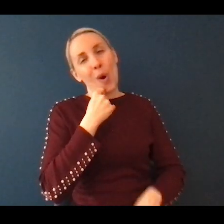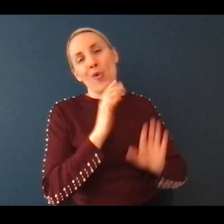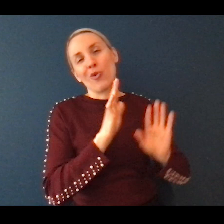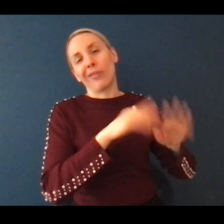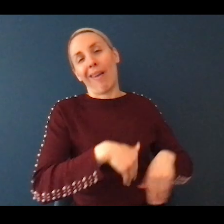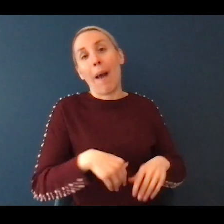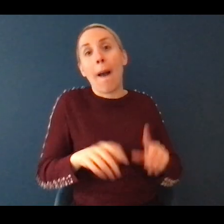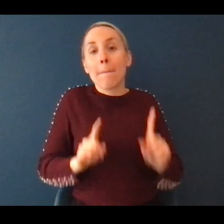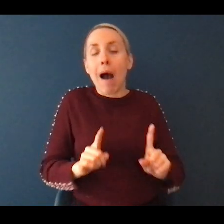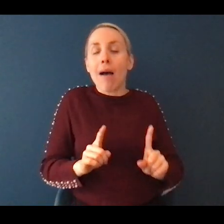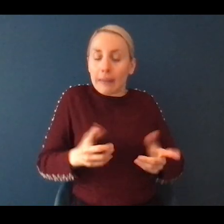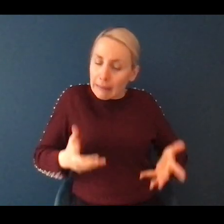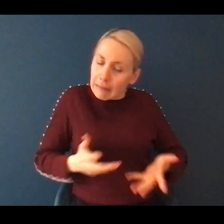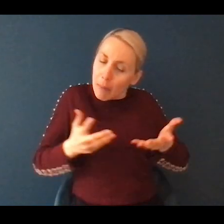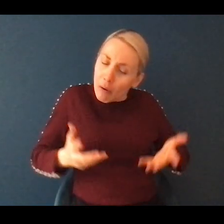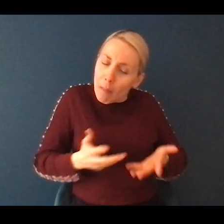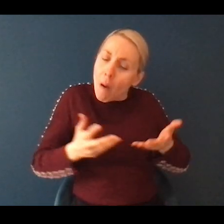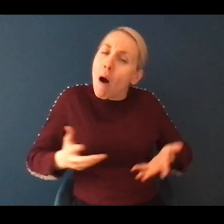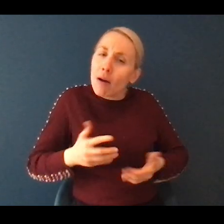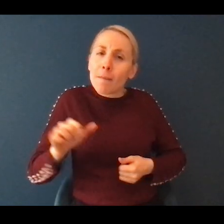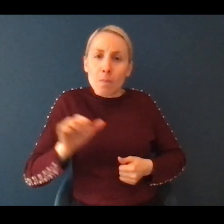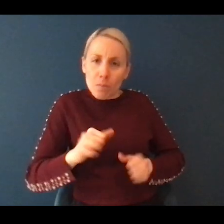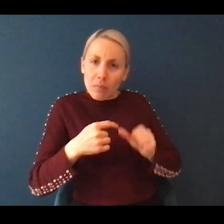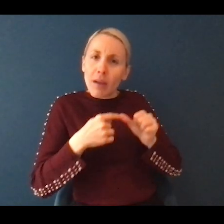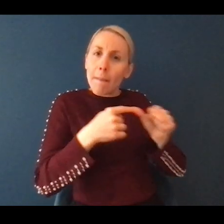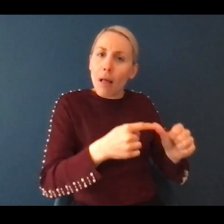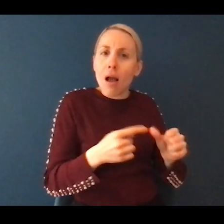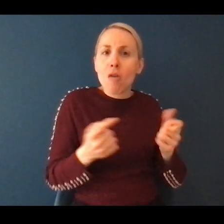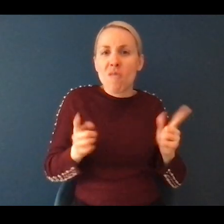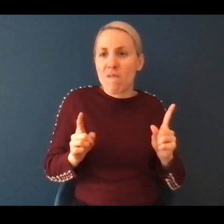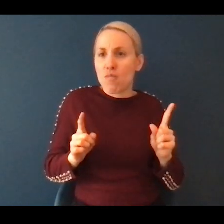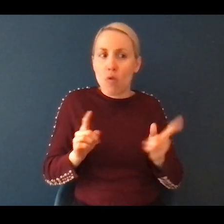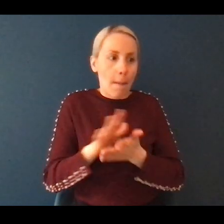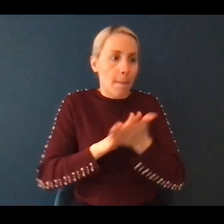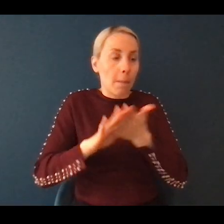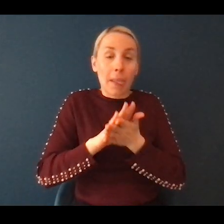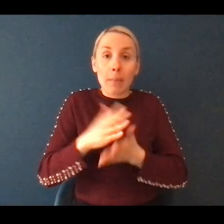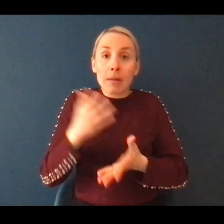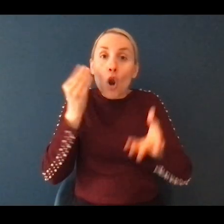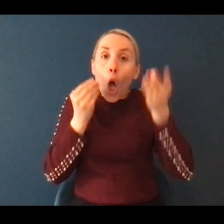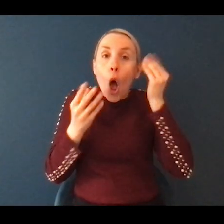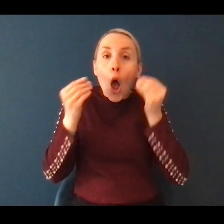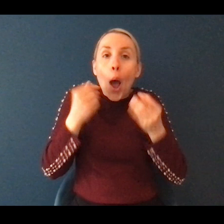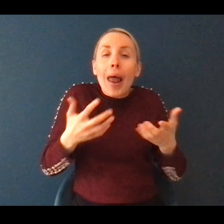worth applying because it would be an amazing learning experience for me to apply to really